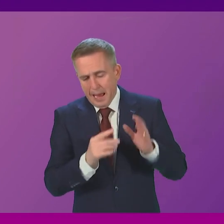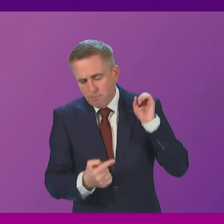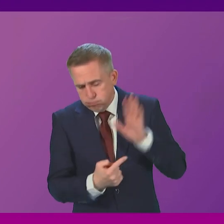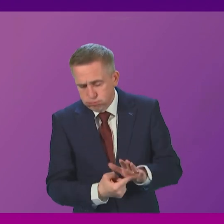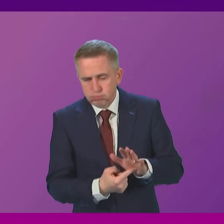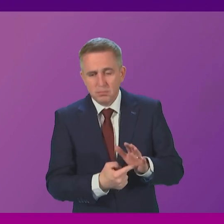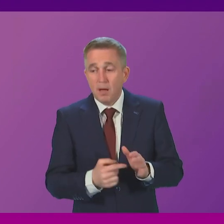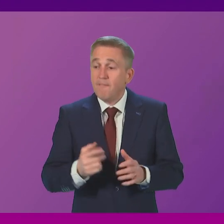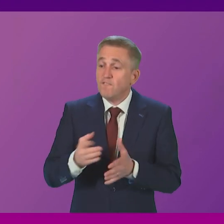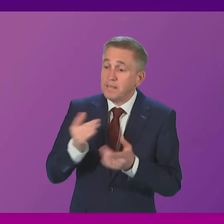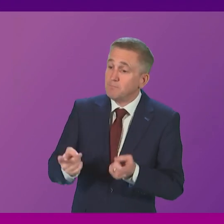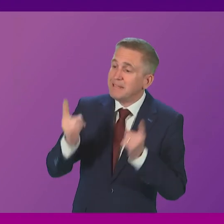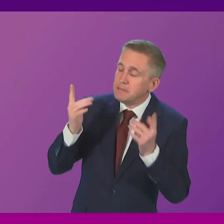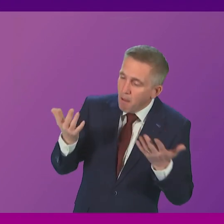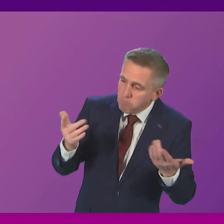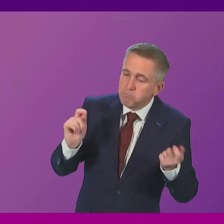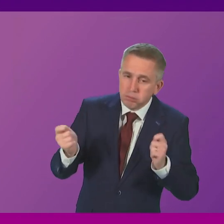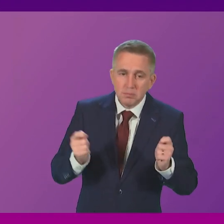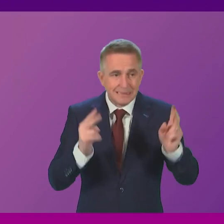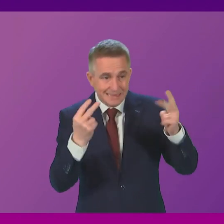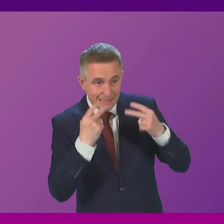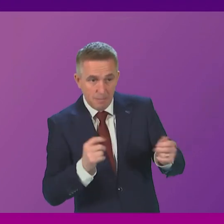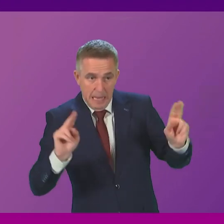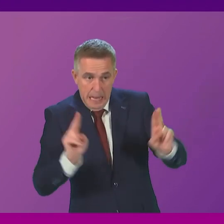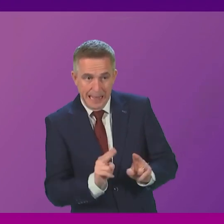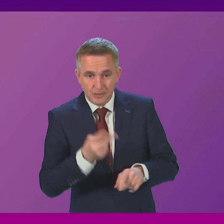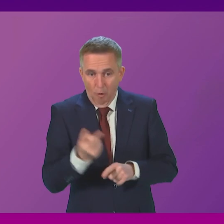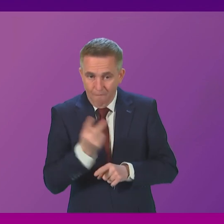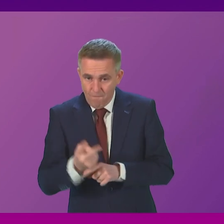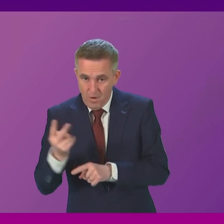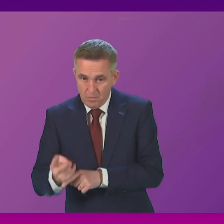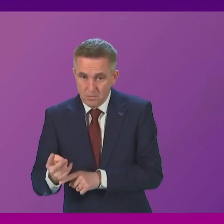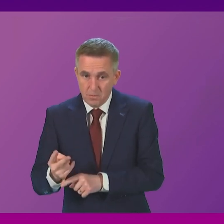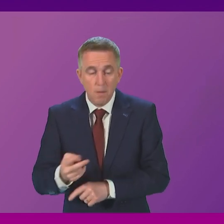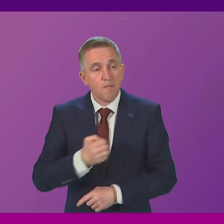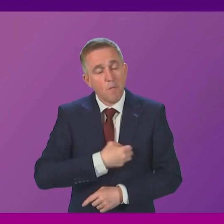It might mean that you see me slightly less often, but I say to my three-year-old, Amal,